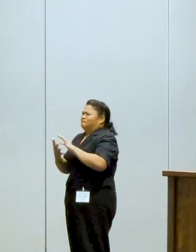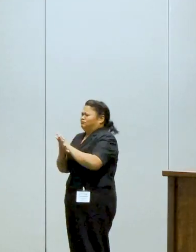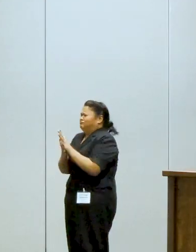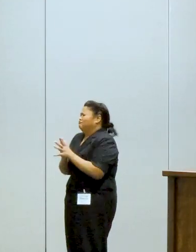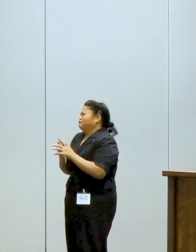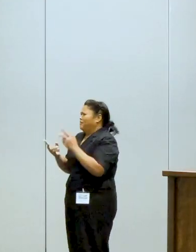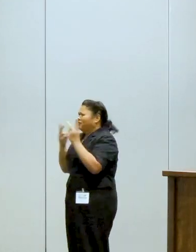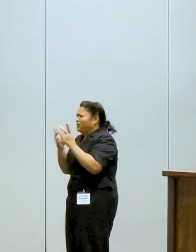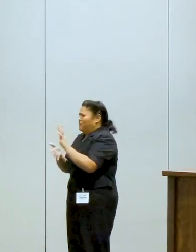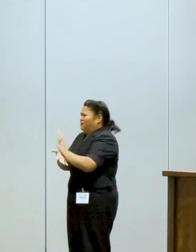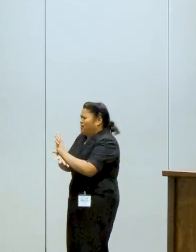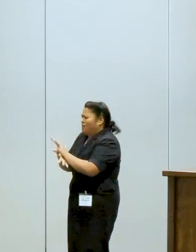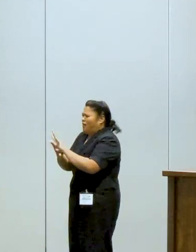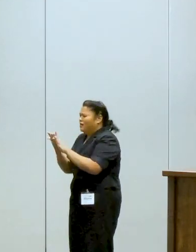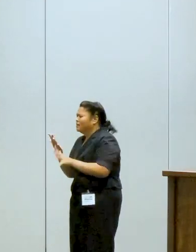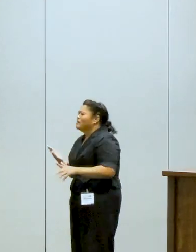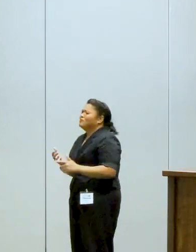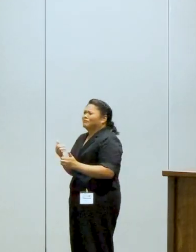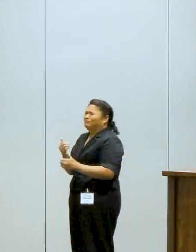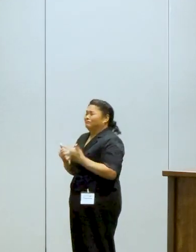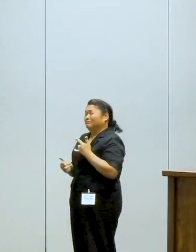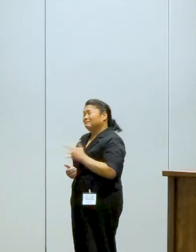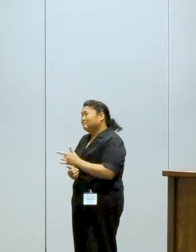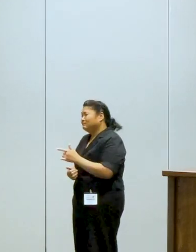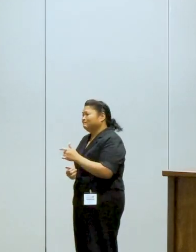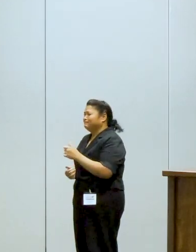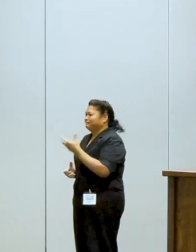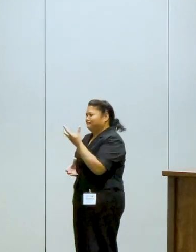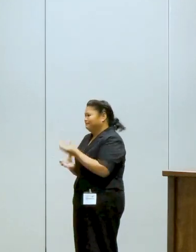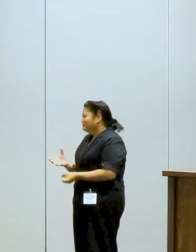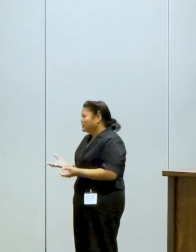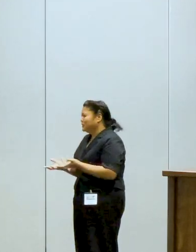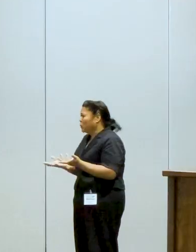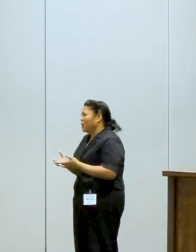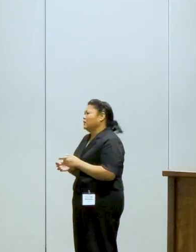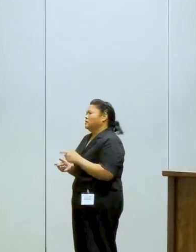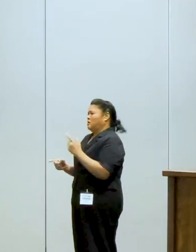content, content lacks proper descriptions or alternative